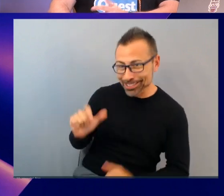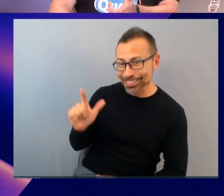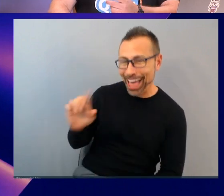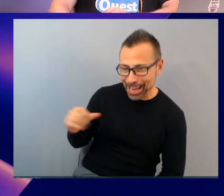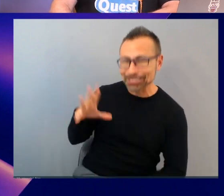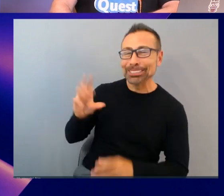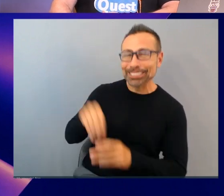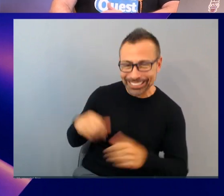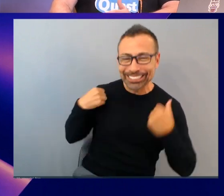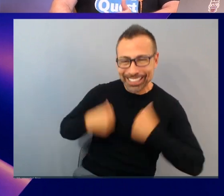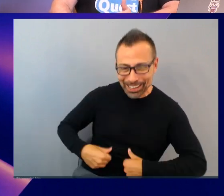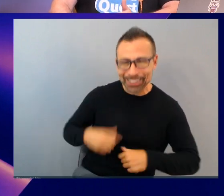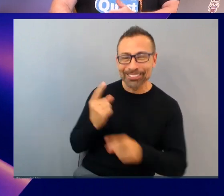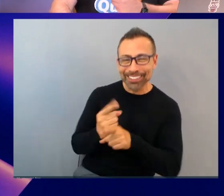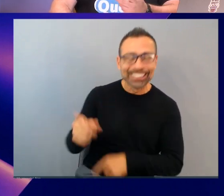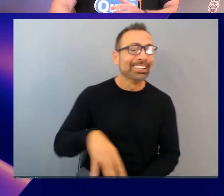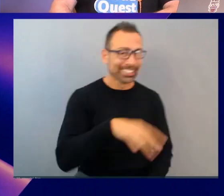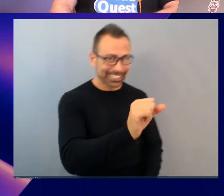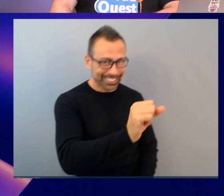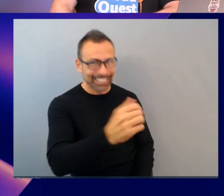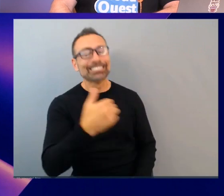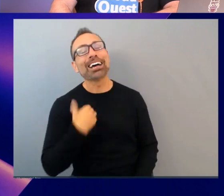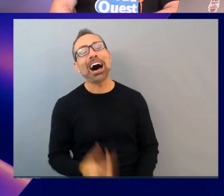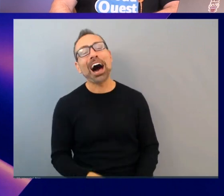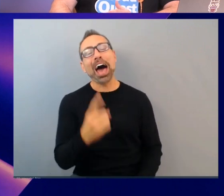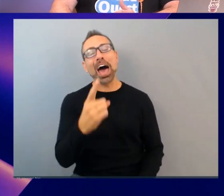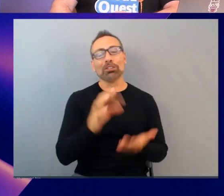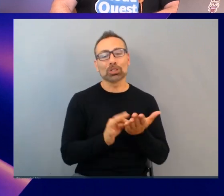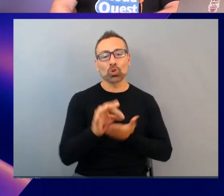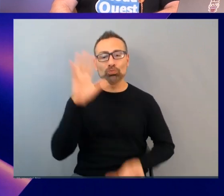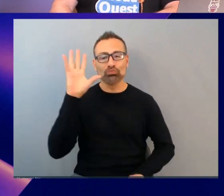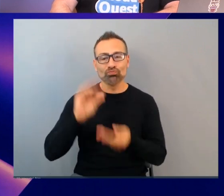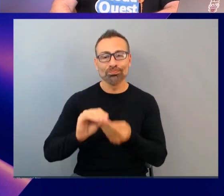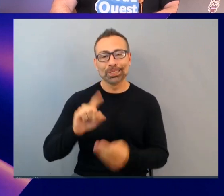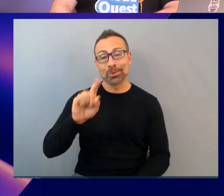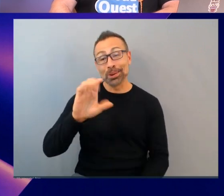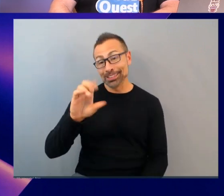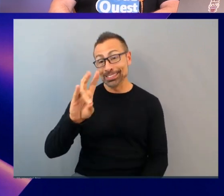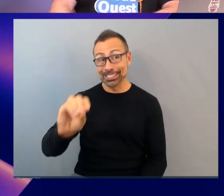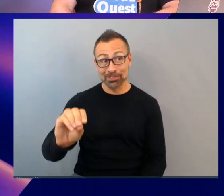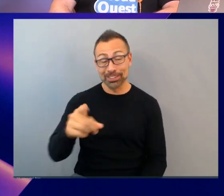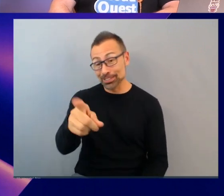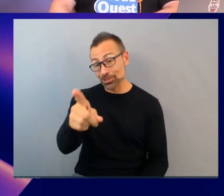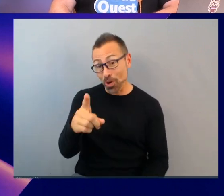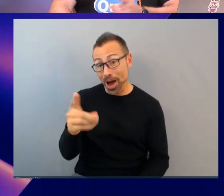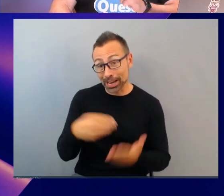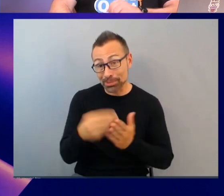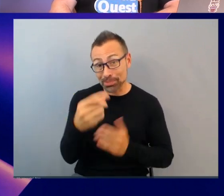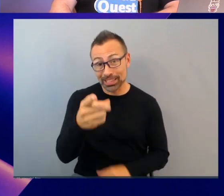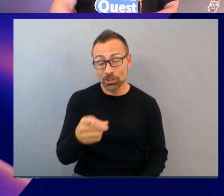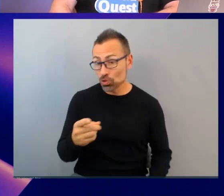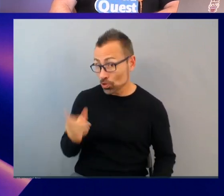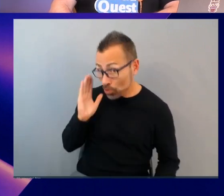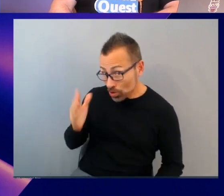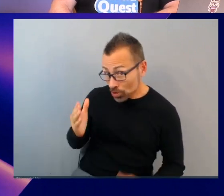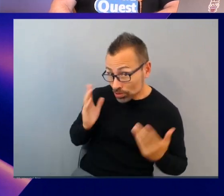So for one, I have 170 gems, so I can get this one. [Aaron] Are you gonna buy it right now? So I just bought it. - All right, perfect.